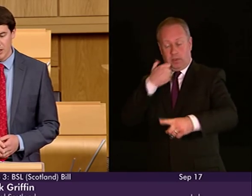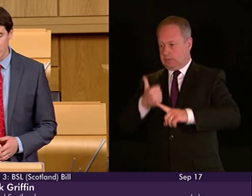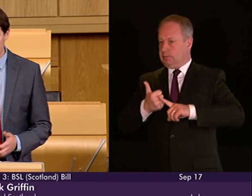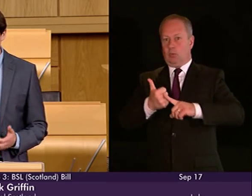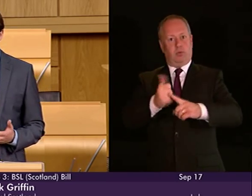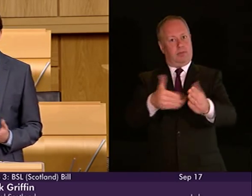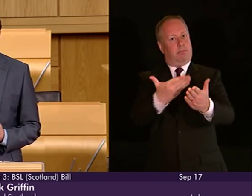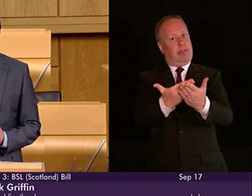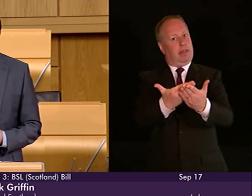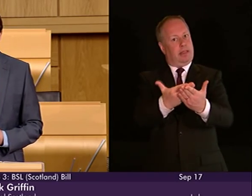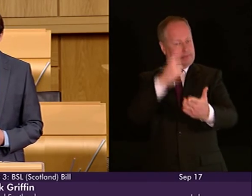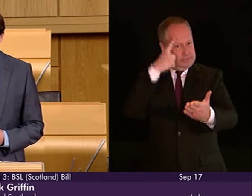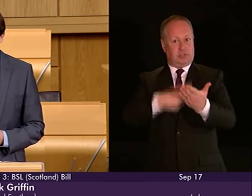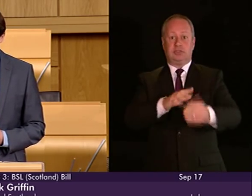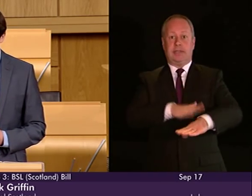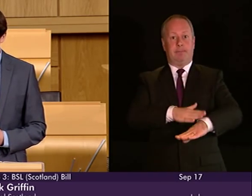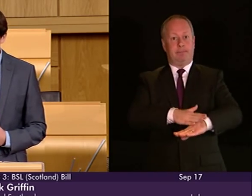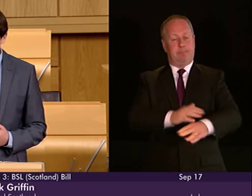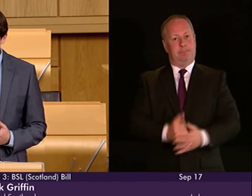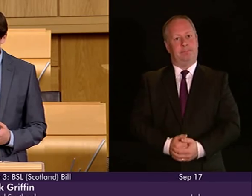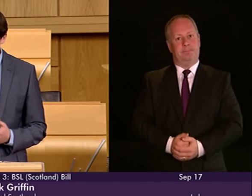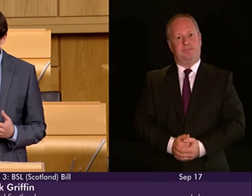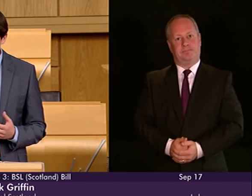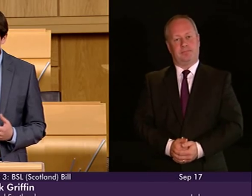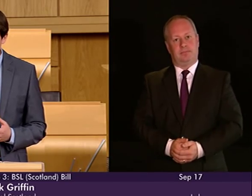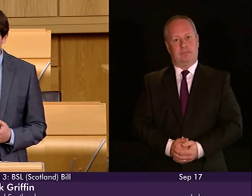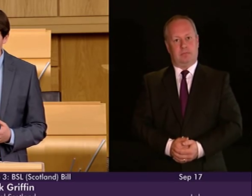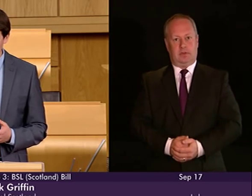time. Before I discuss the main amendments to the